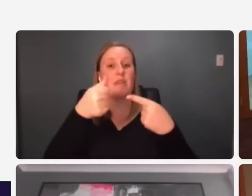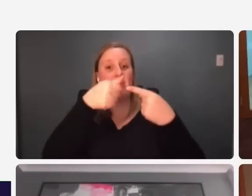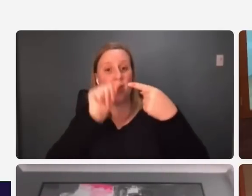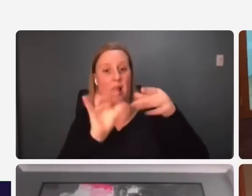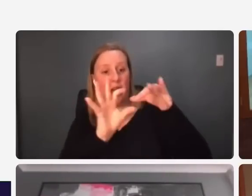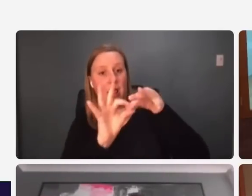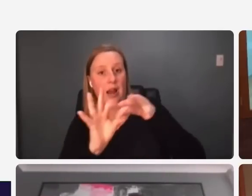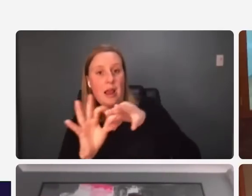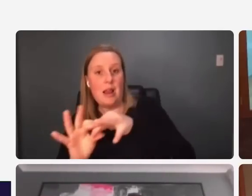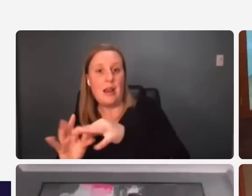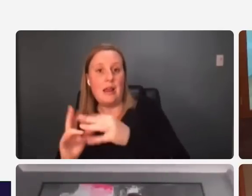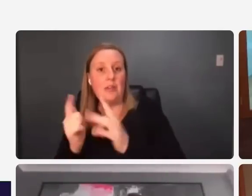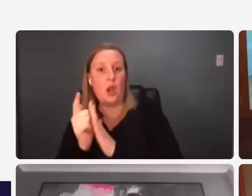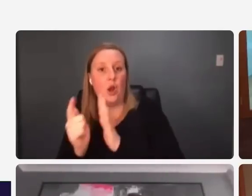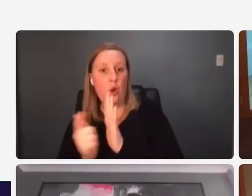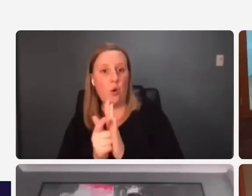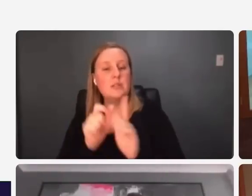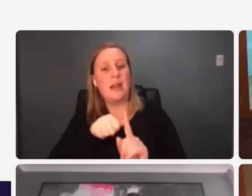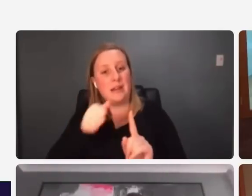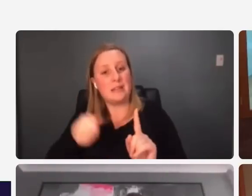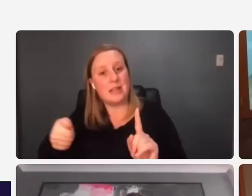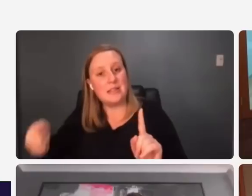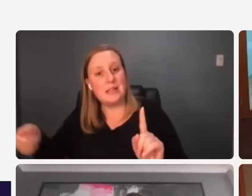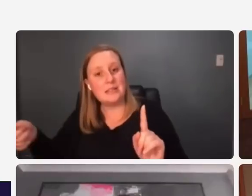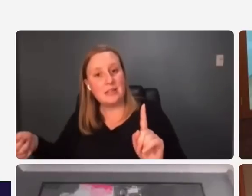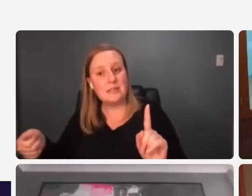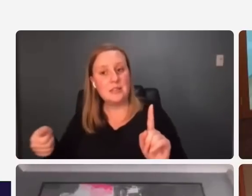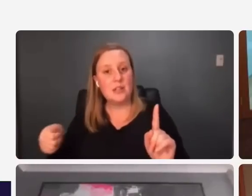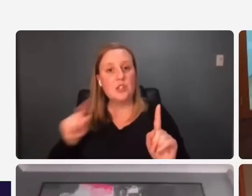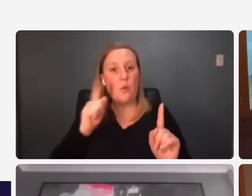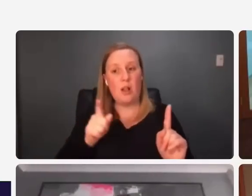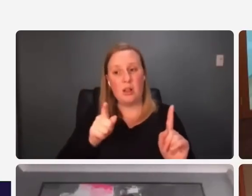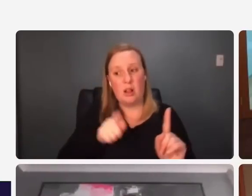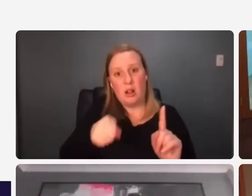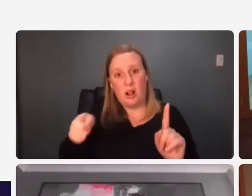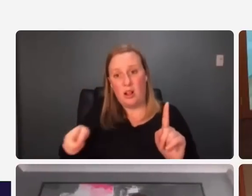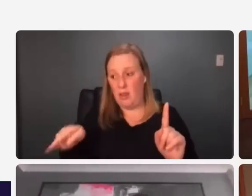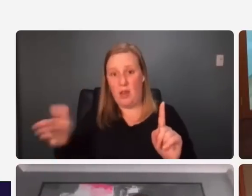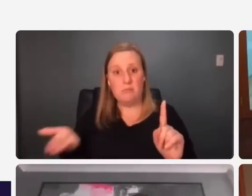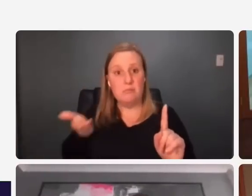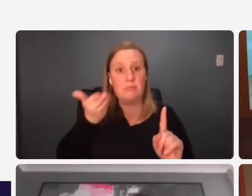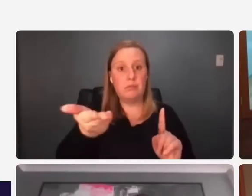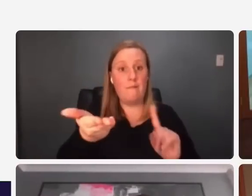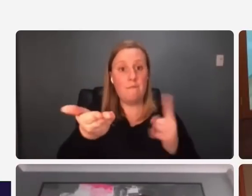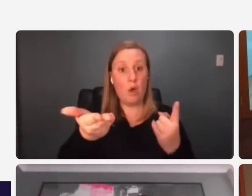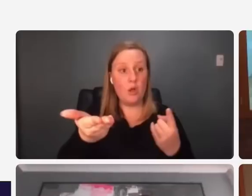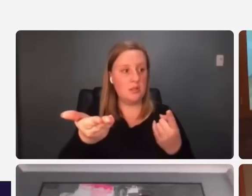So it definitely won't be public ahead of the Bill for the new Aged Care Act.